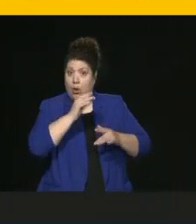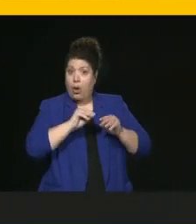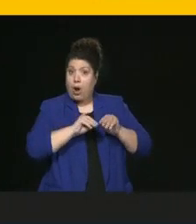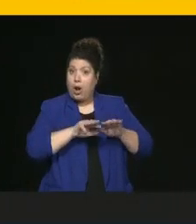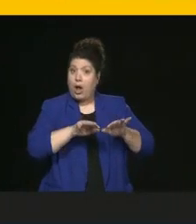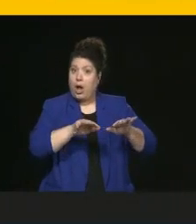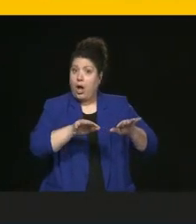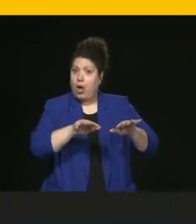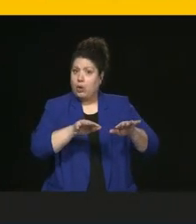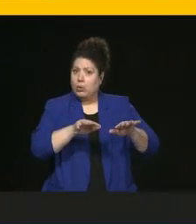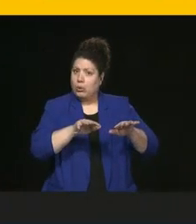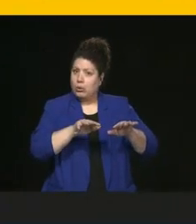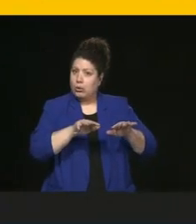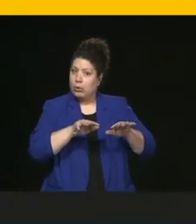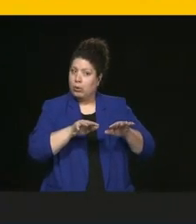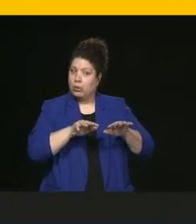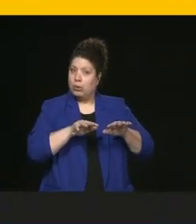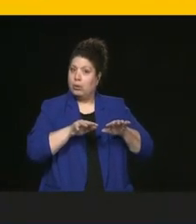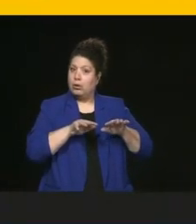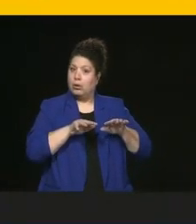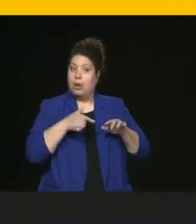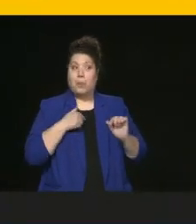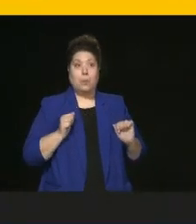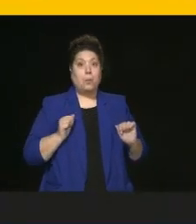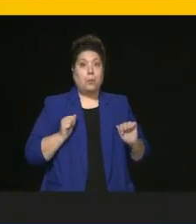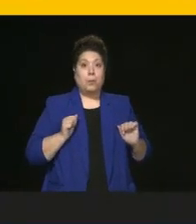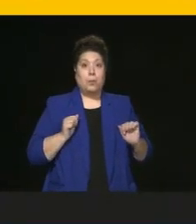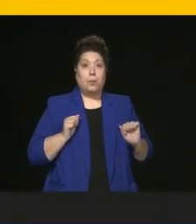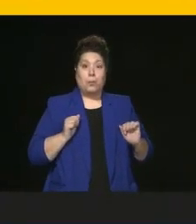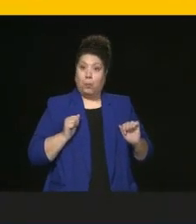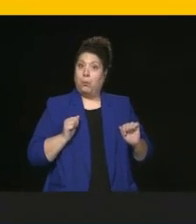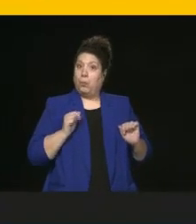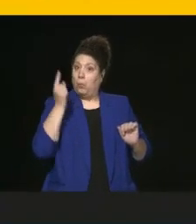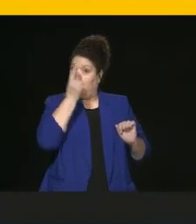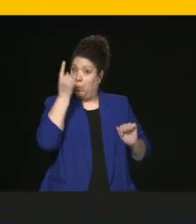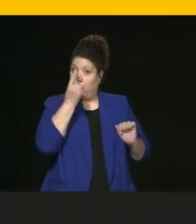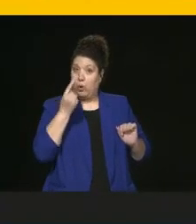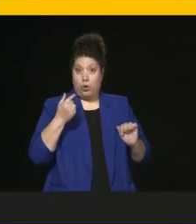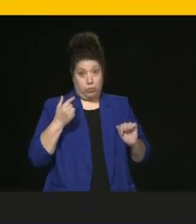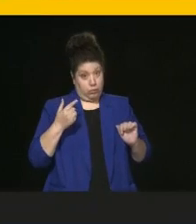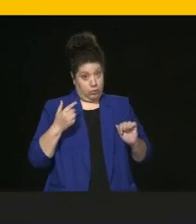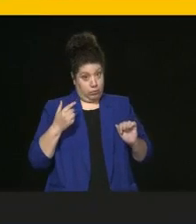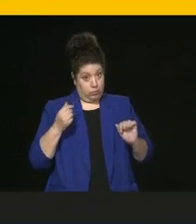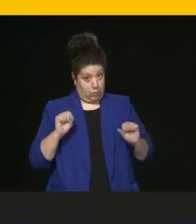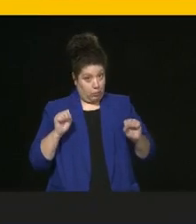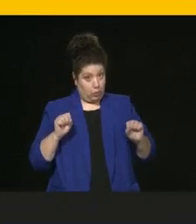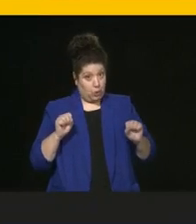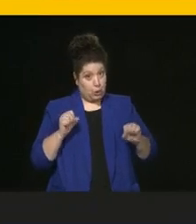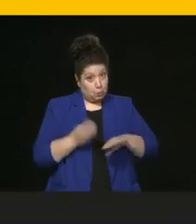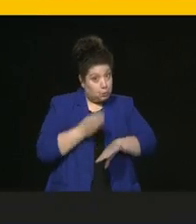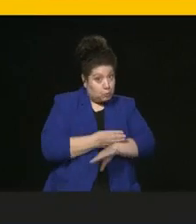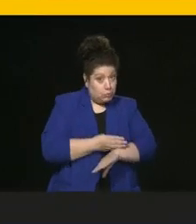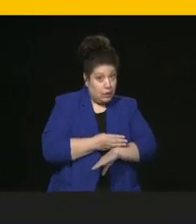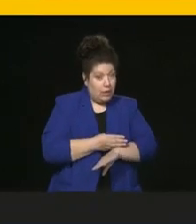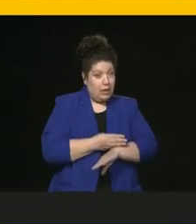EPIDEMIC IS SLOWING DOWN, MY EARS PERKED UP, BUT IS THERE ANY